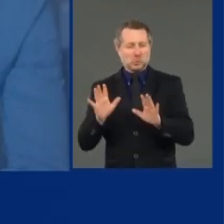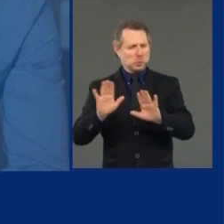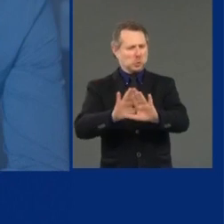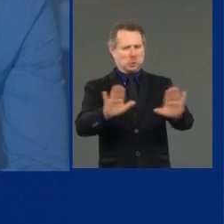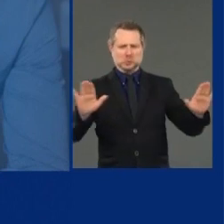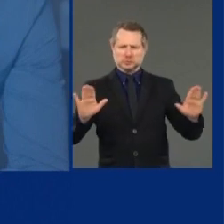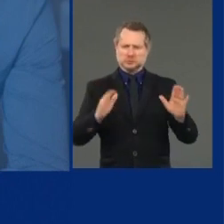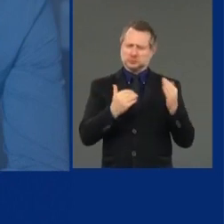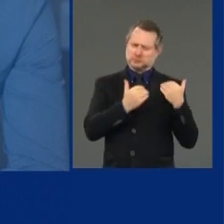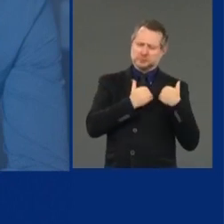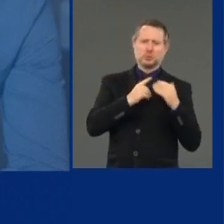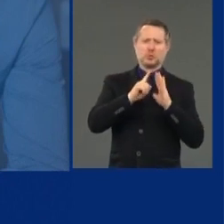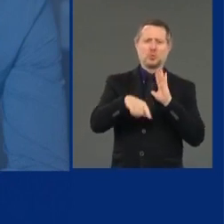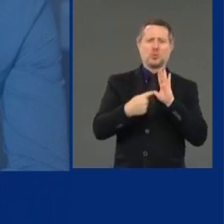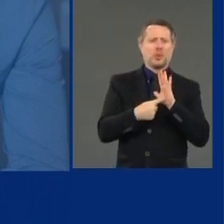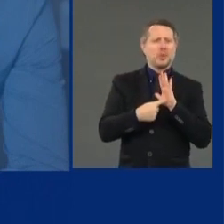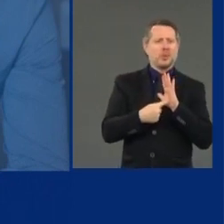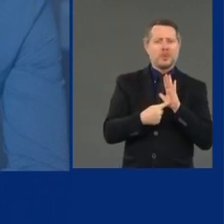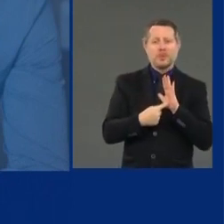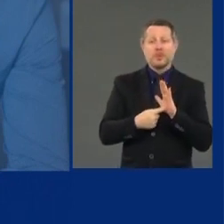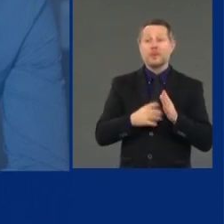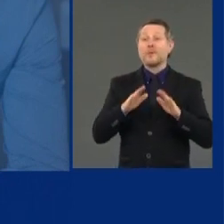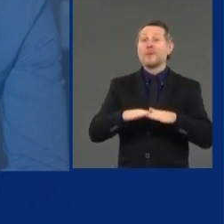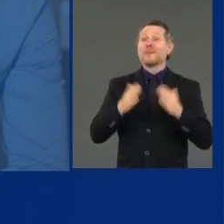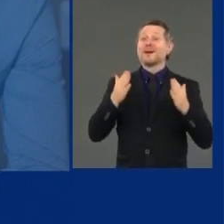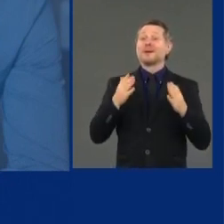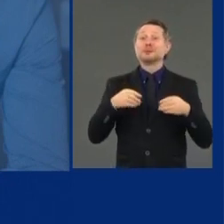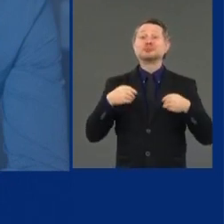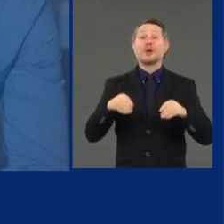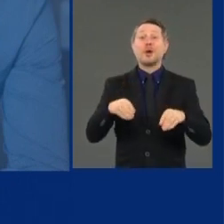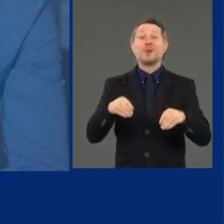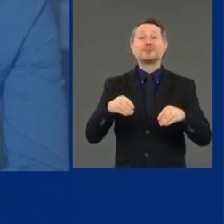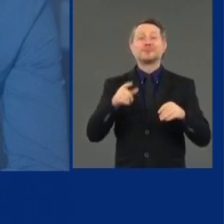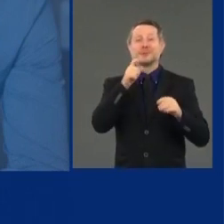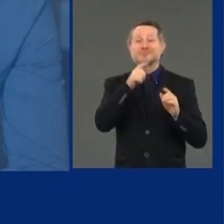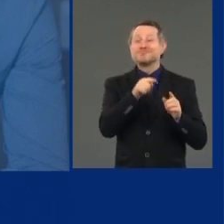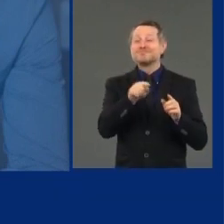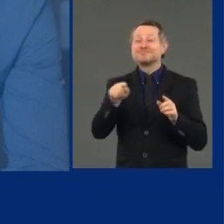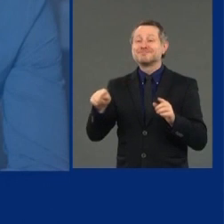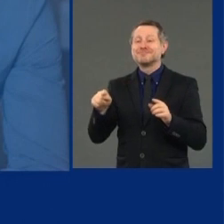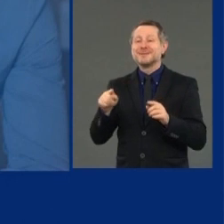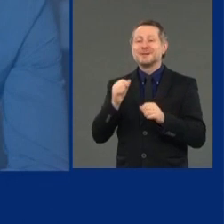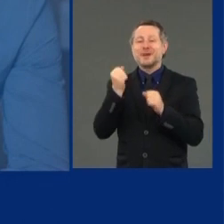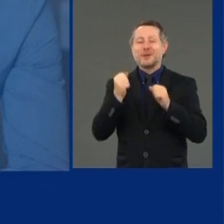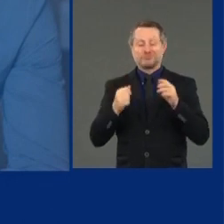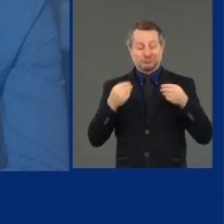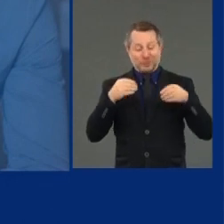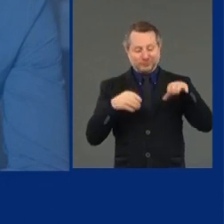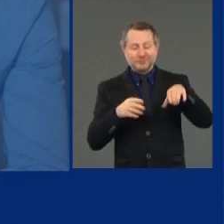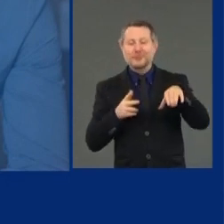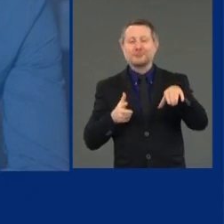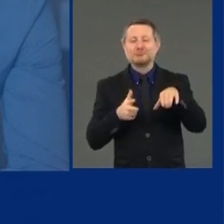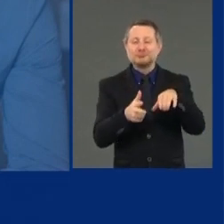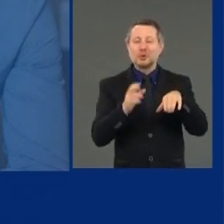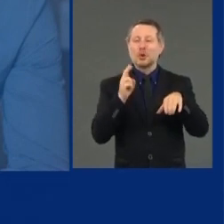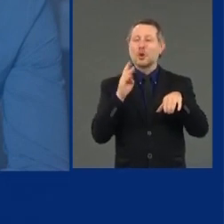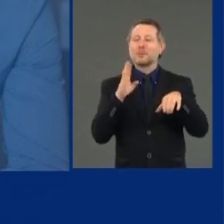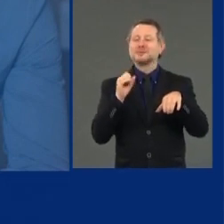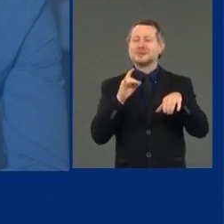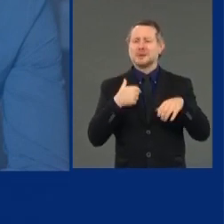DO. EVERYONE HAS A ROLE TO PLAY AS WE GO FORWARD.